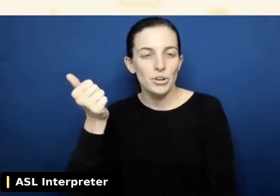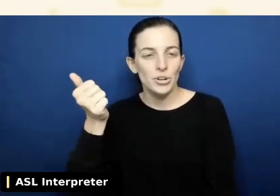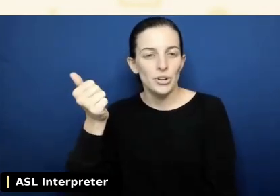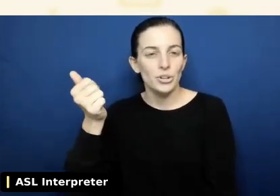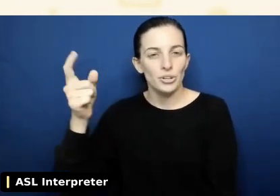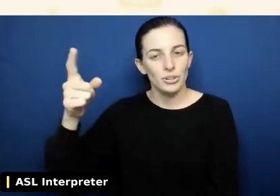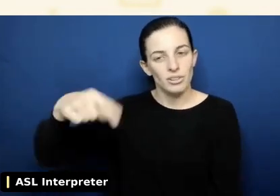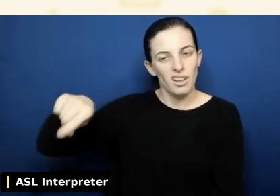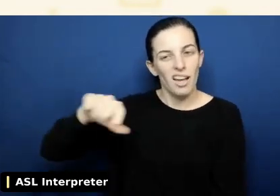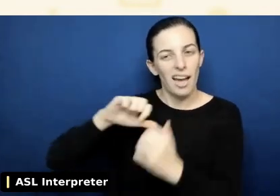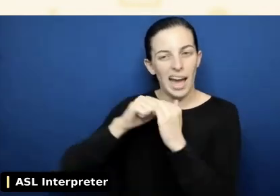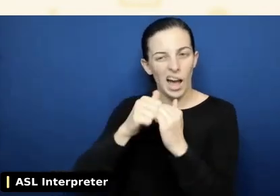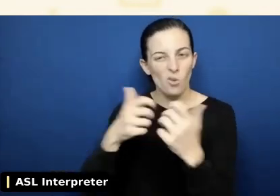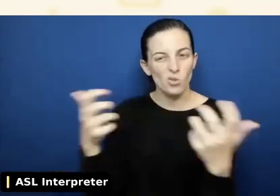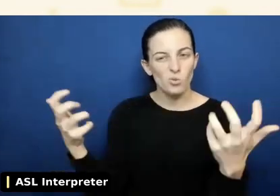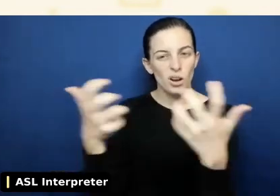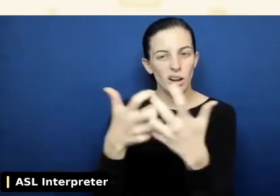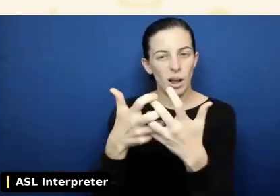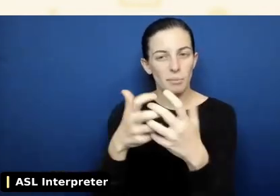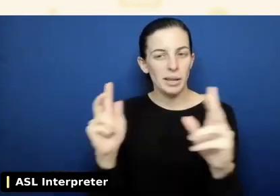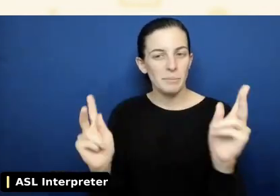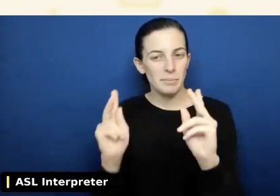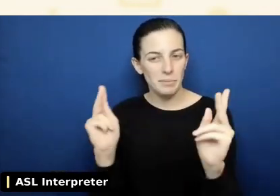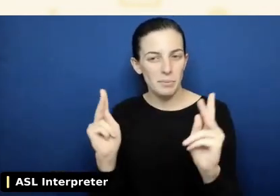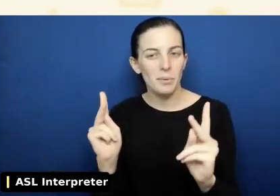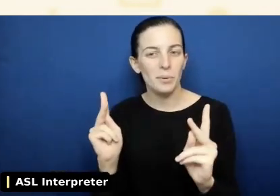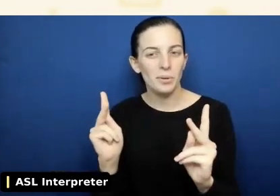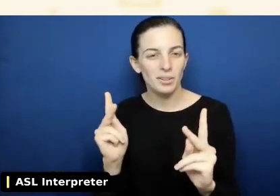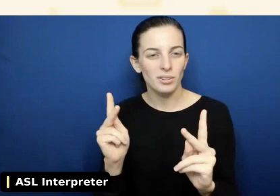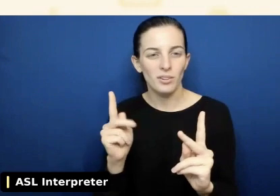how we can accommodate the invisible disabilities.